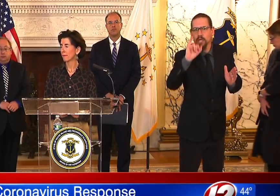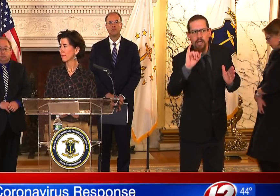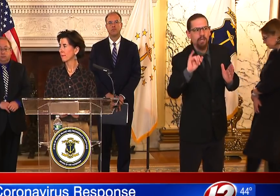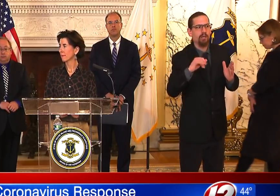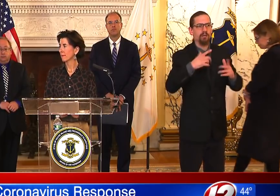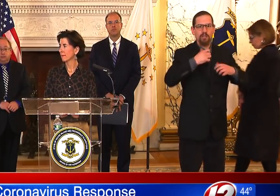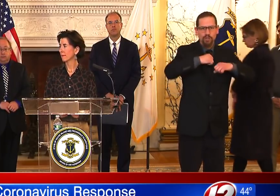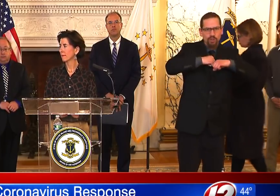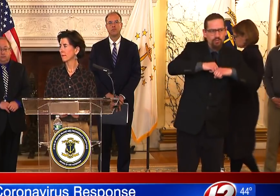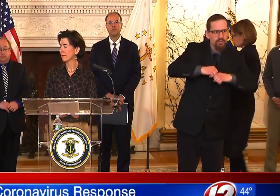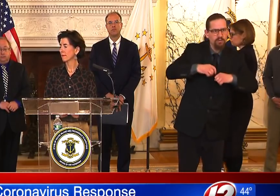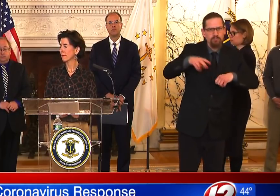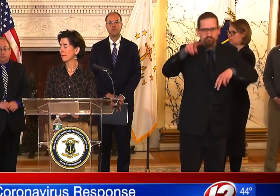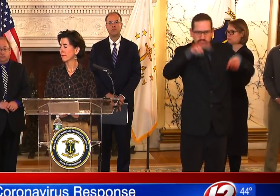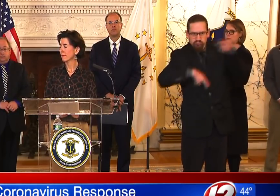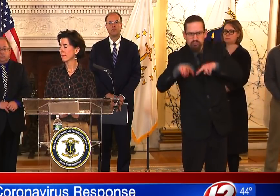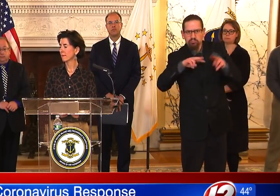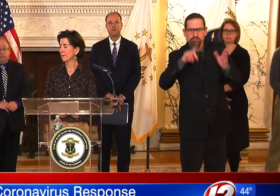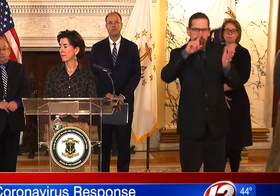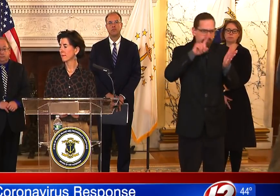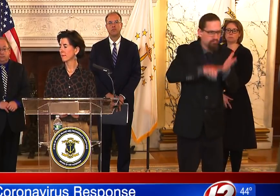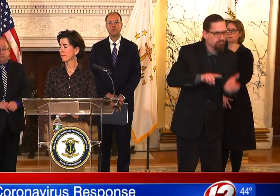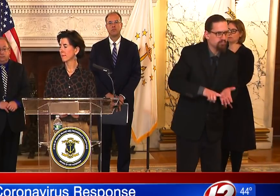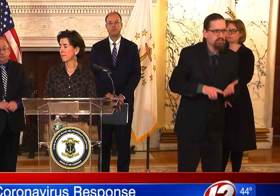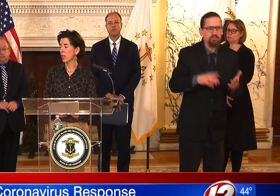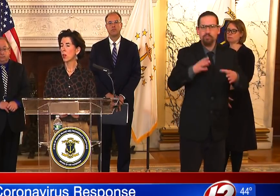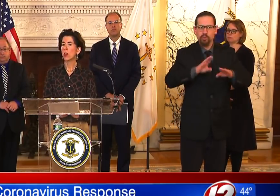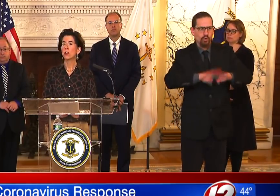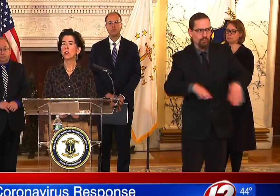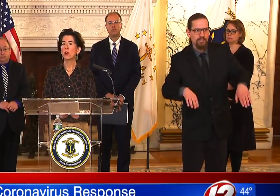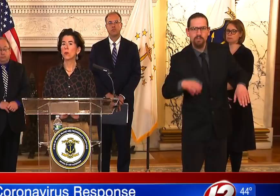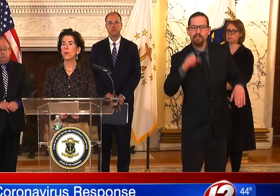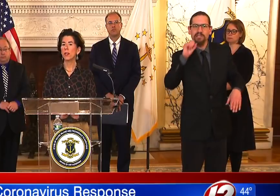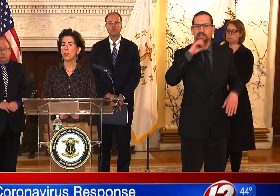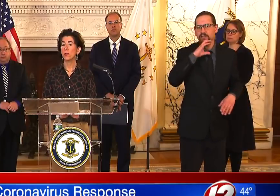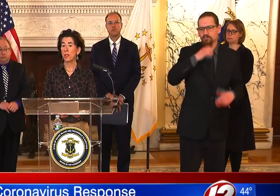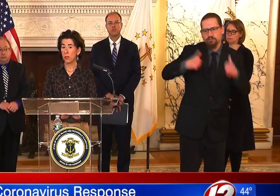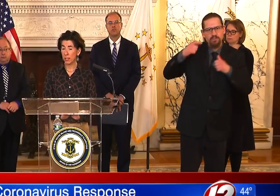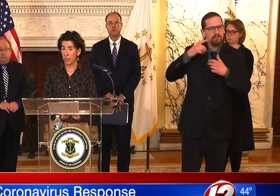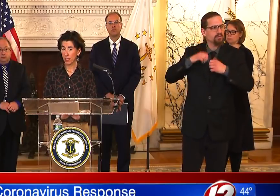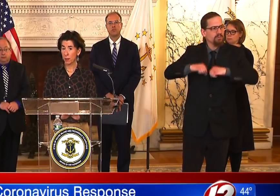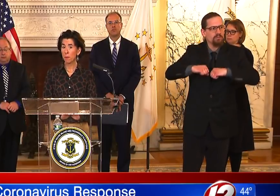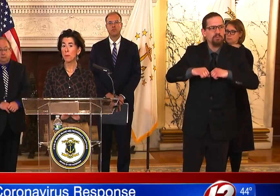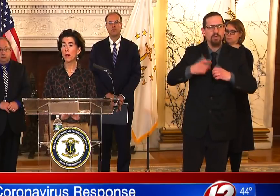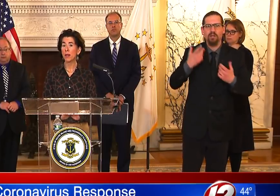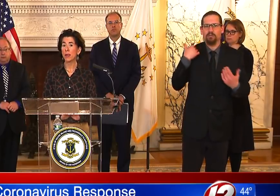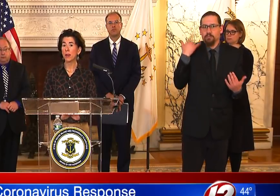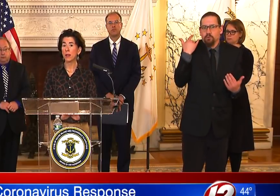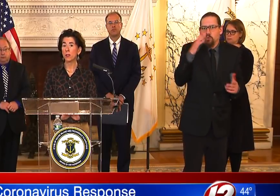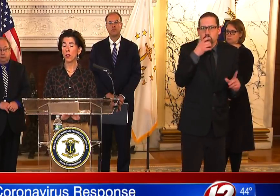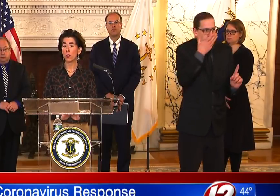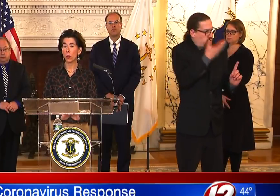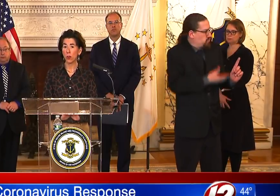IS THERE A SECURITY REVENUE? DOES THIS NOT LEAVE OPEN OUR CHILDREN AND SENIORS TO DANGER BECAUSE PEOPLE ARE DESPERATE TO